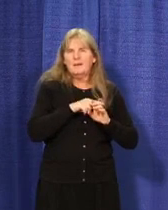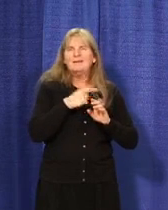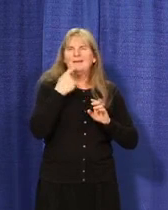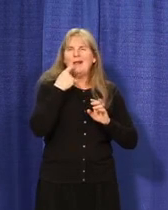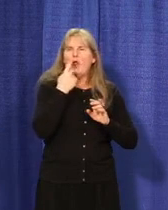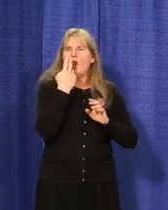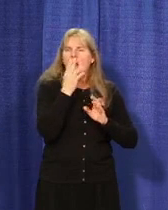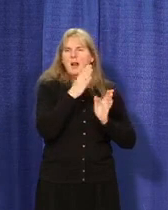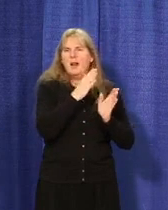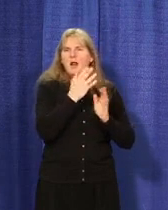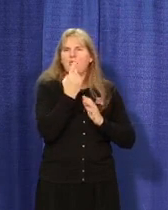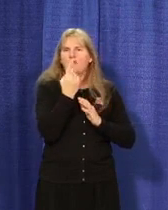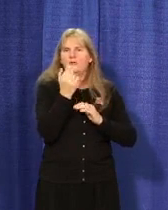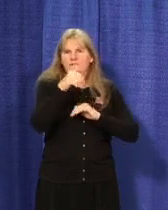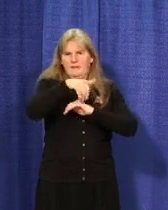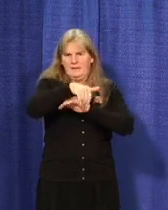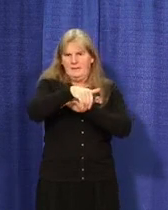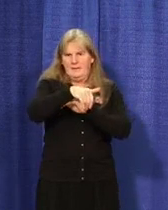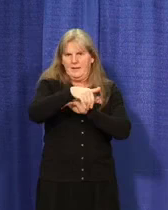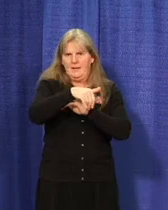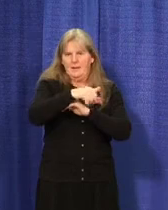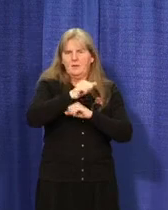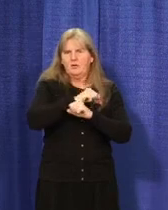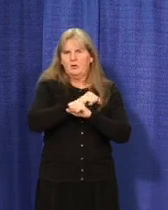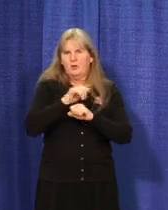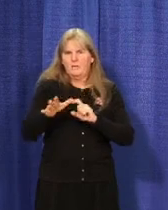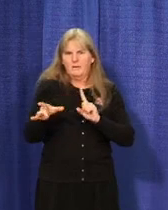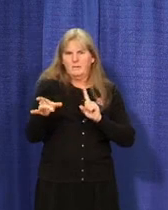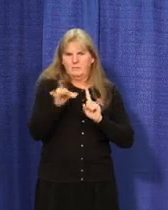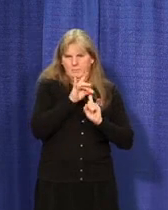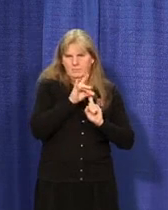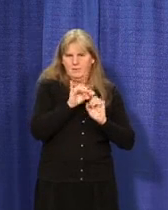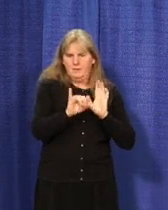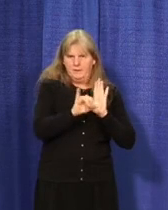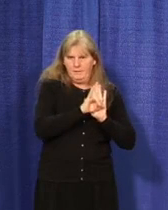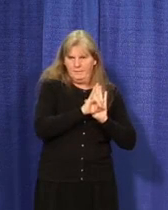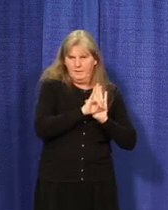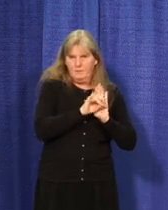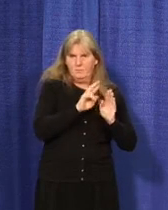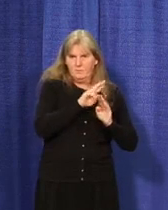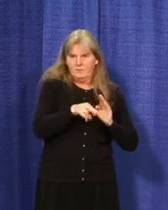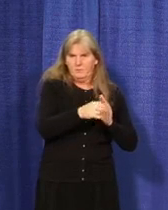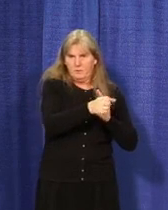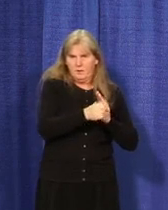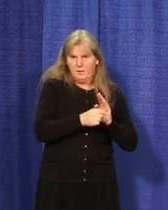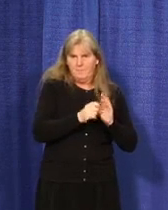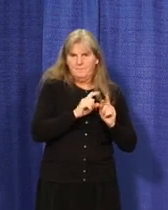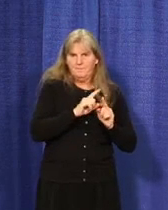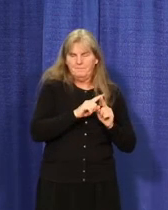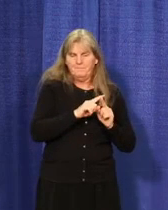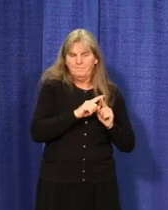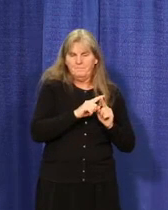evening was the first result.